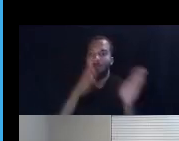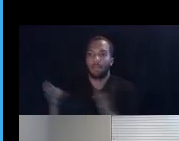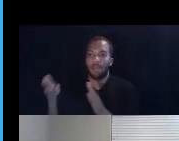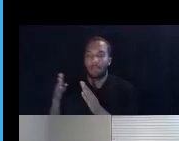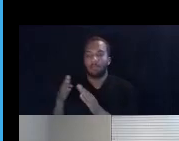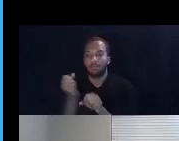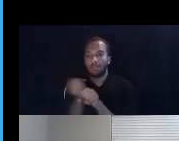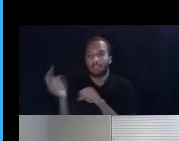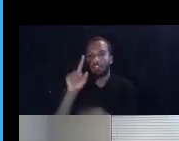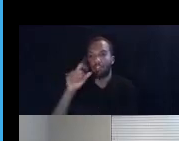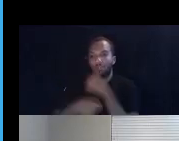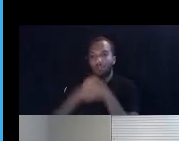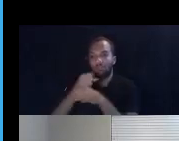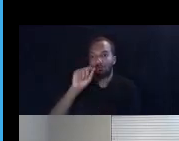to then implement starting in 2024.